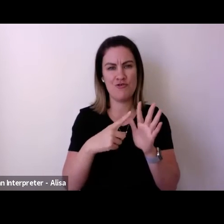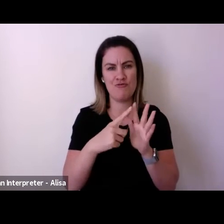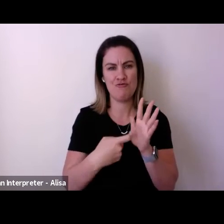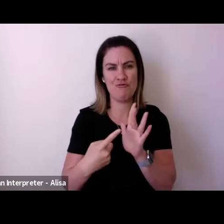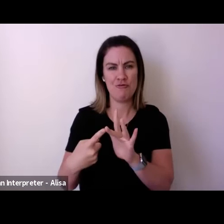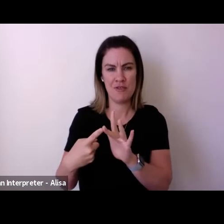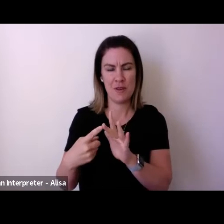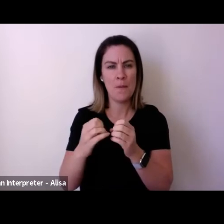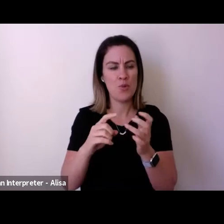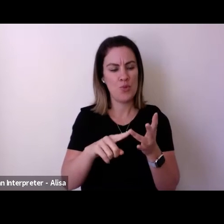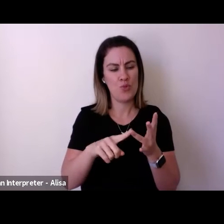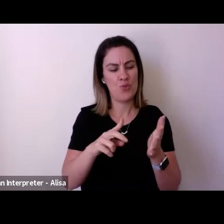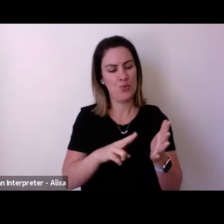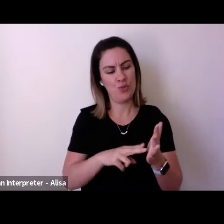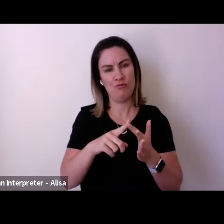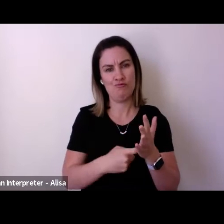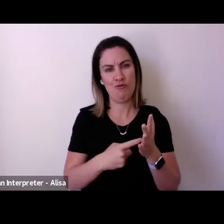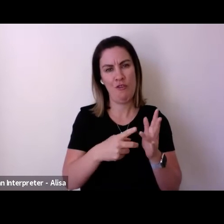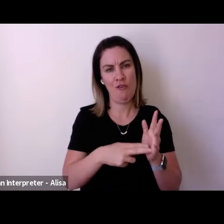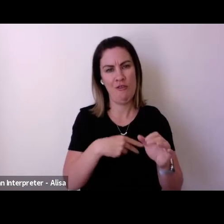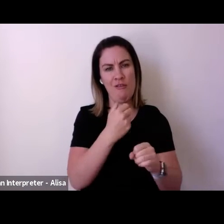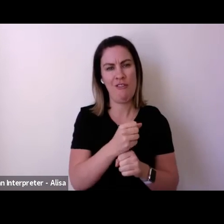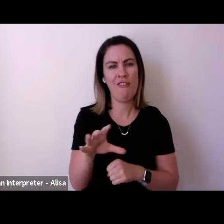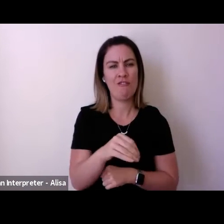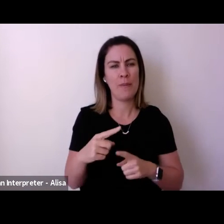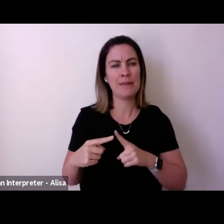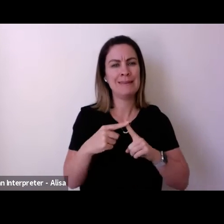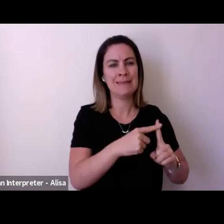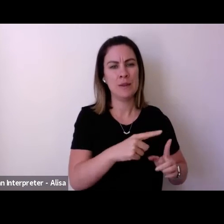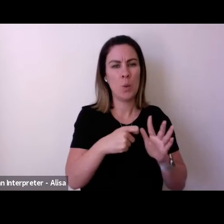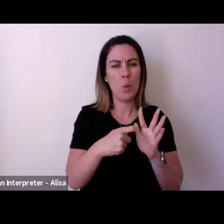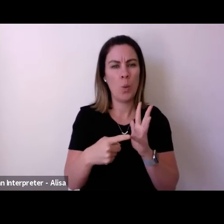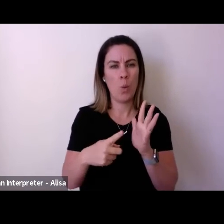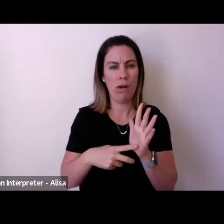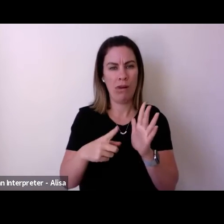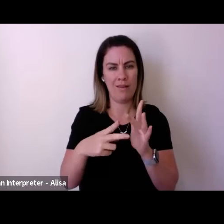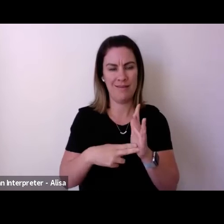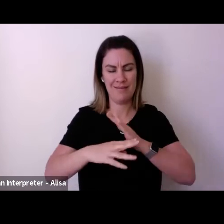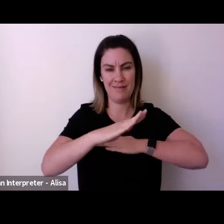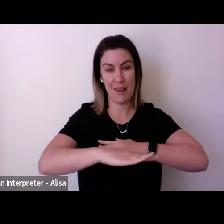I would like to pay my respects to the oldest past, present and emerging at all people joining us today.